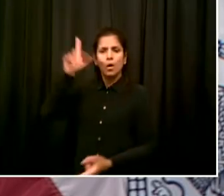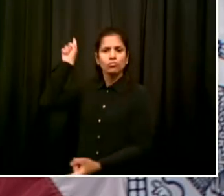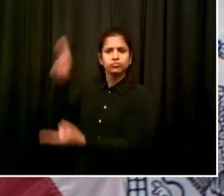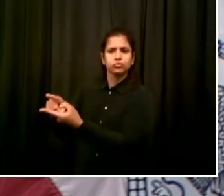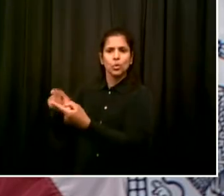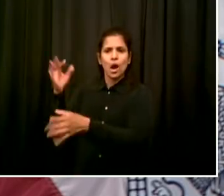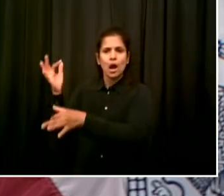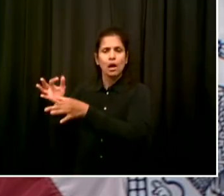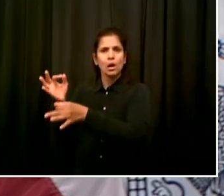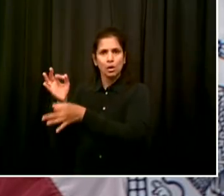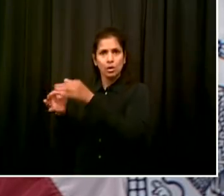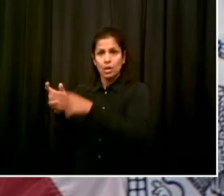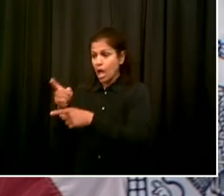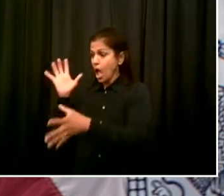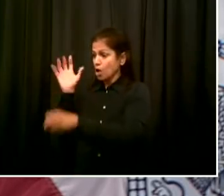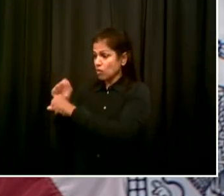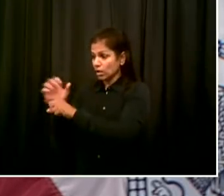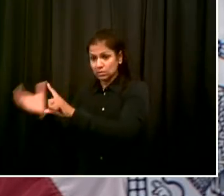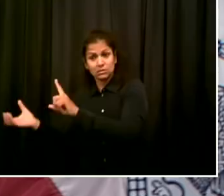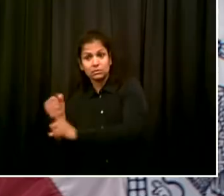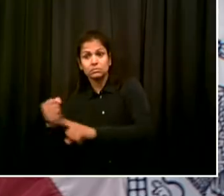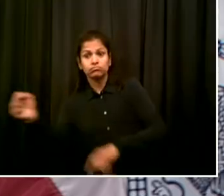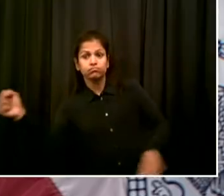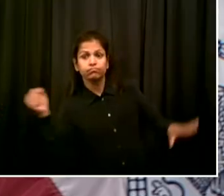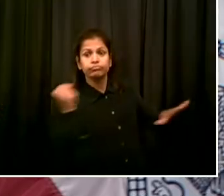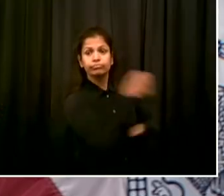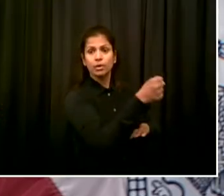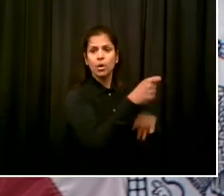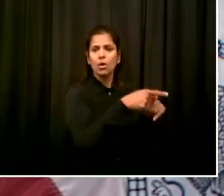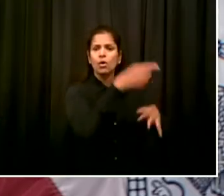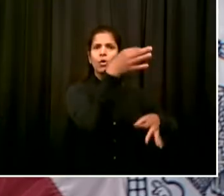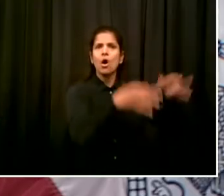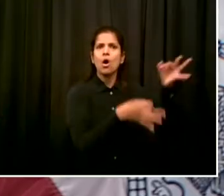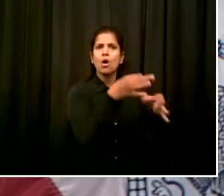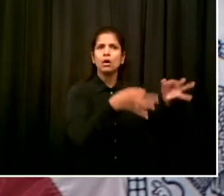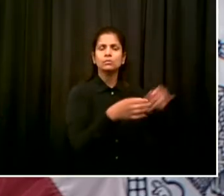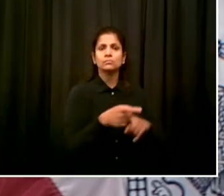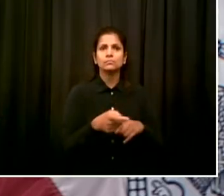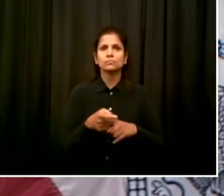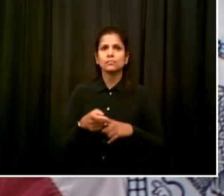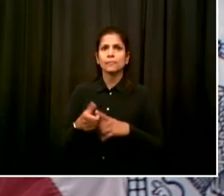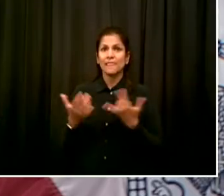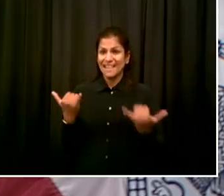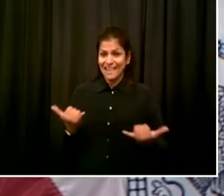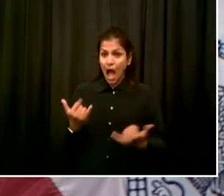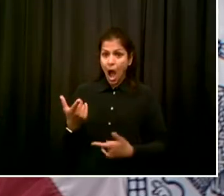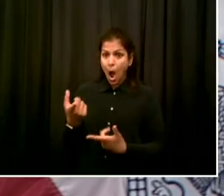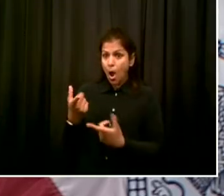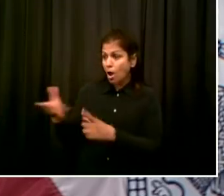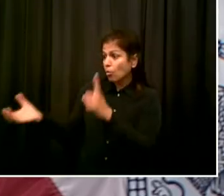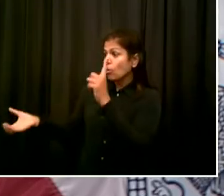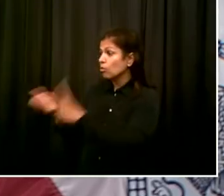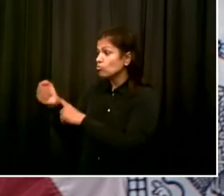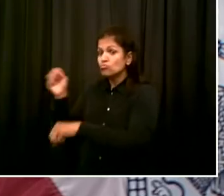COURT SYSTEM BUT NOT JUSTIN DRIBS AND DBRAS . WE WANT THE COURT SYSTEM BACK AS